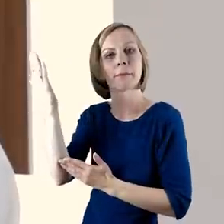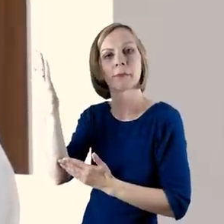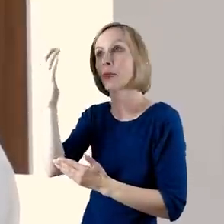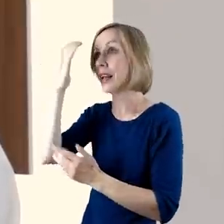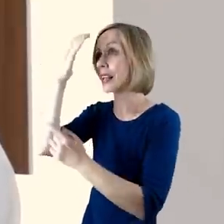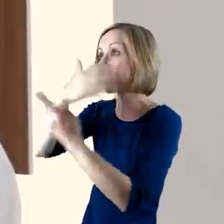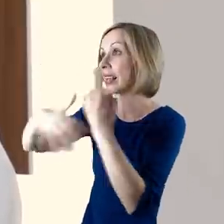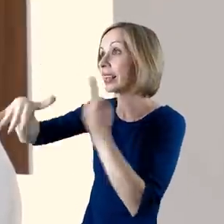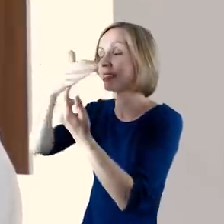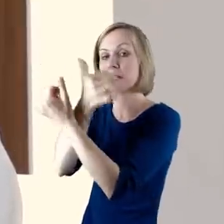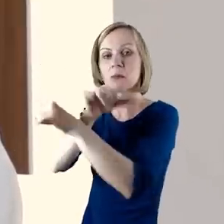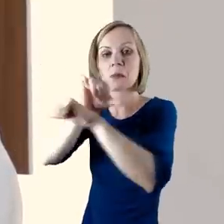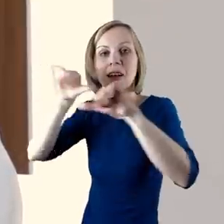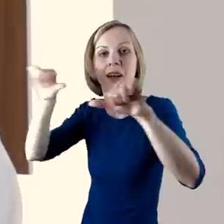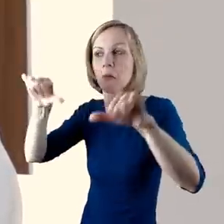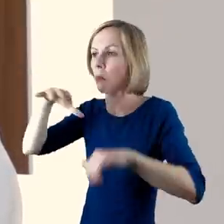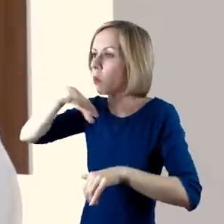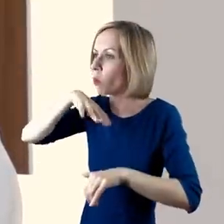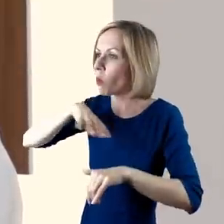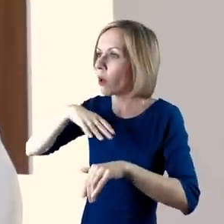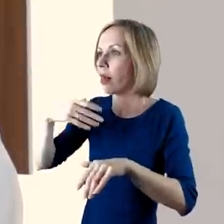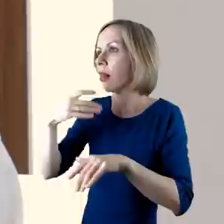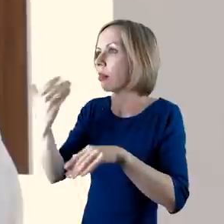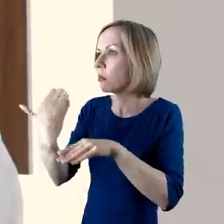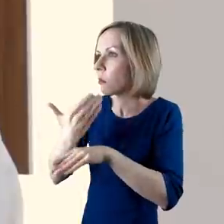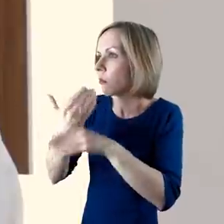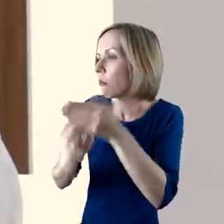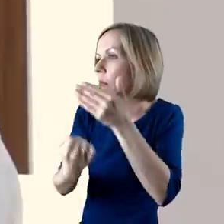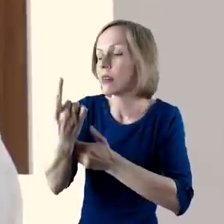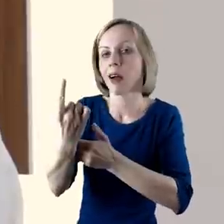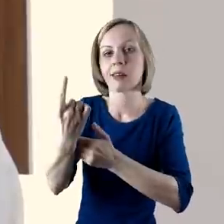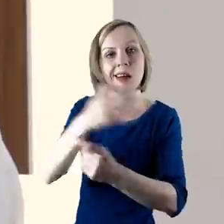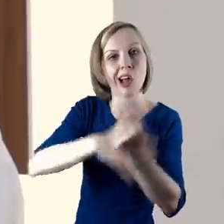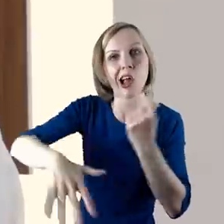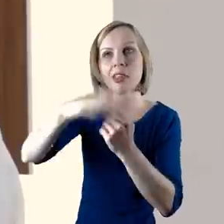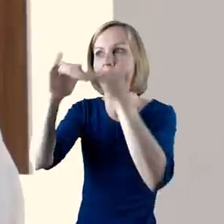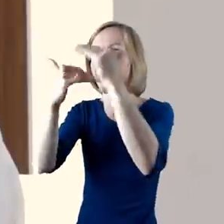your kingdom come, your will be done, on earth as in heaven.